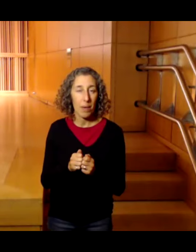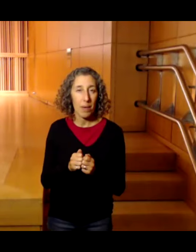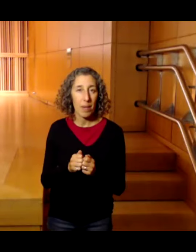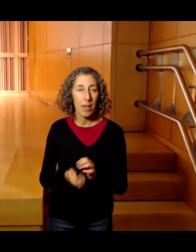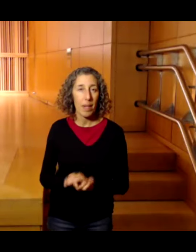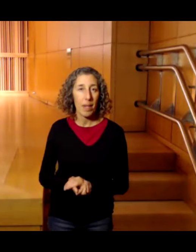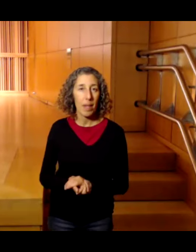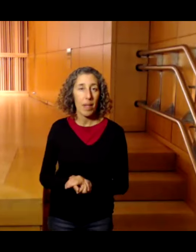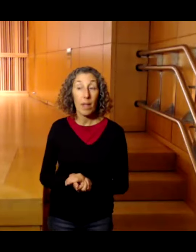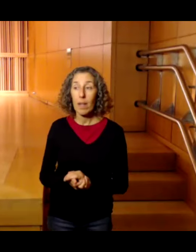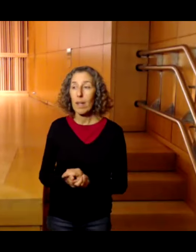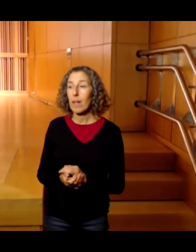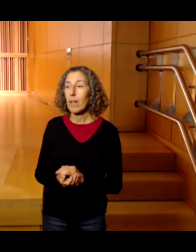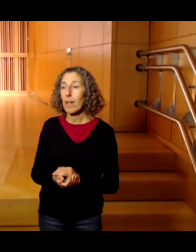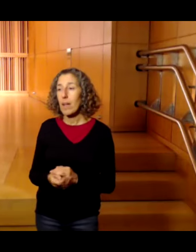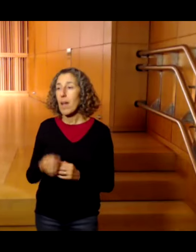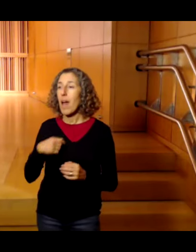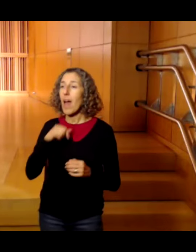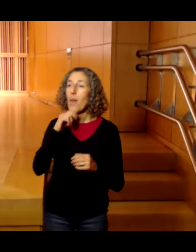all of you to, uh, look at and to enjoy.